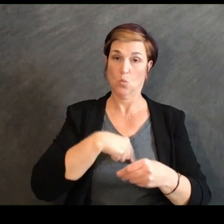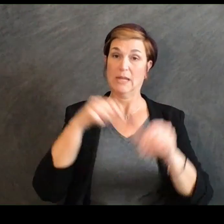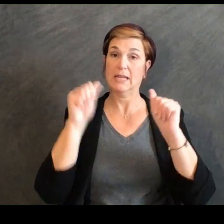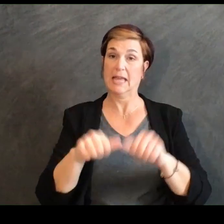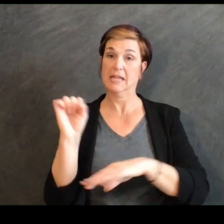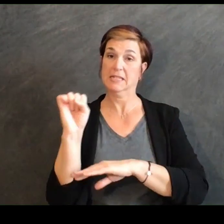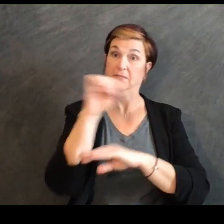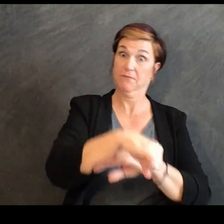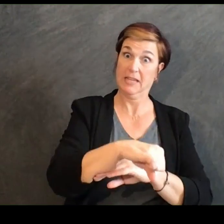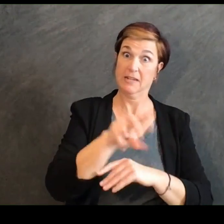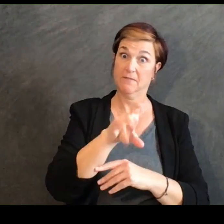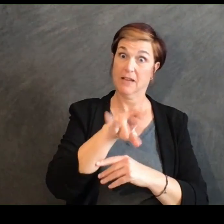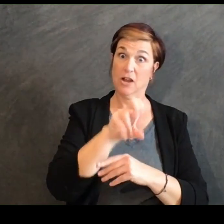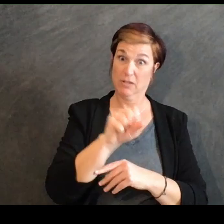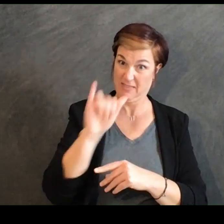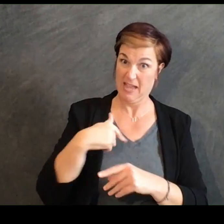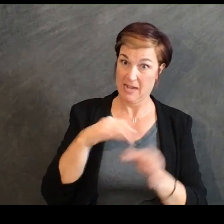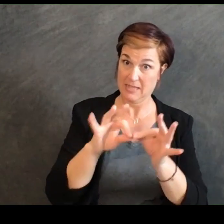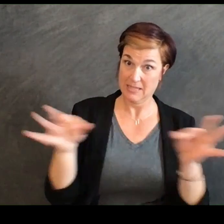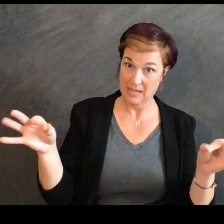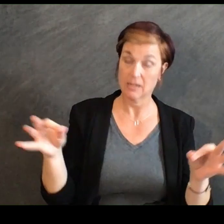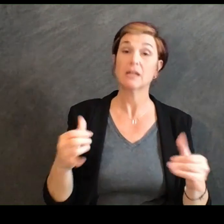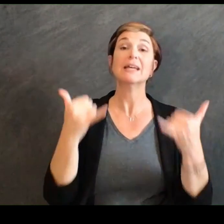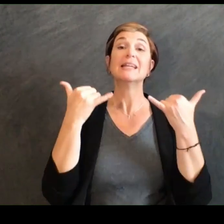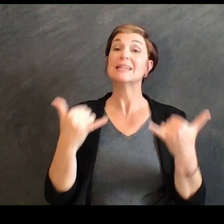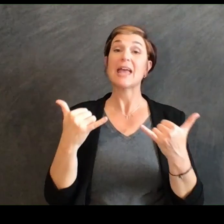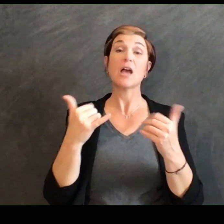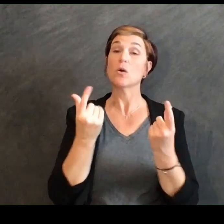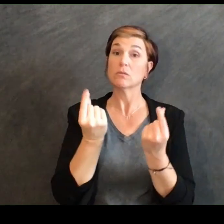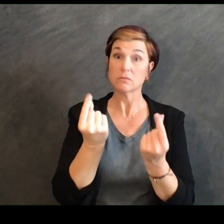most effective weapon right now is to limit the damage to our people and our